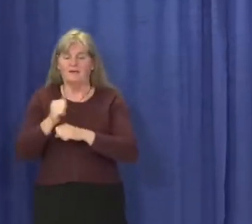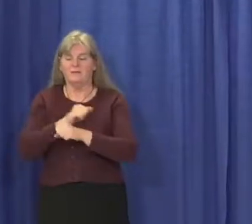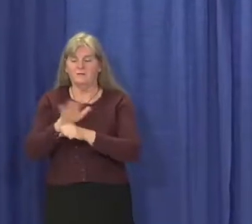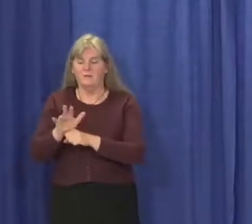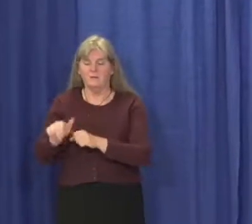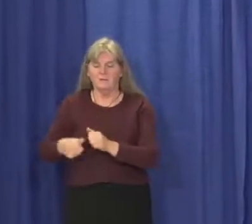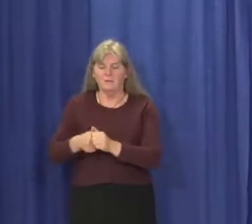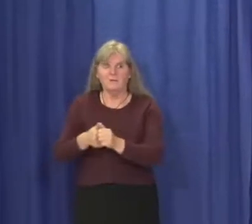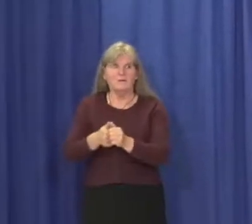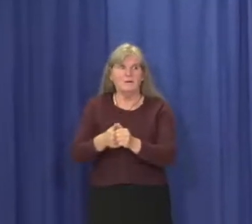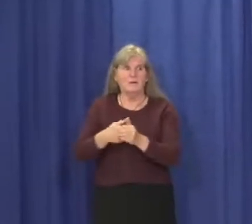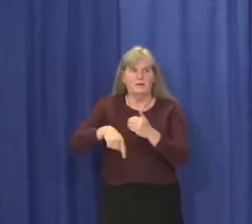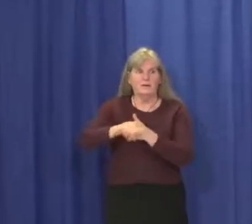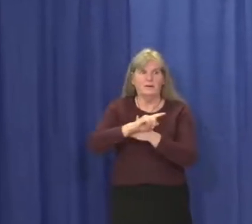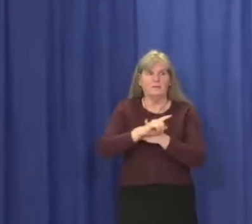next week.